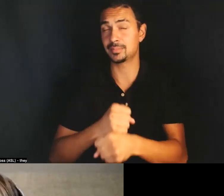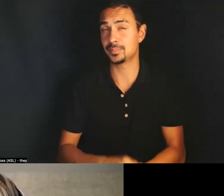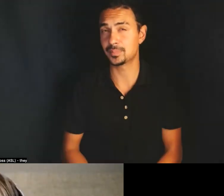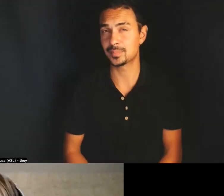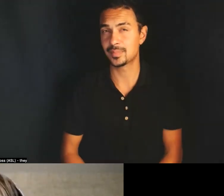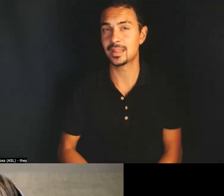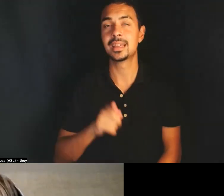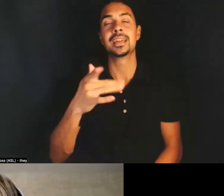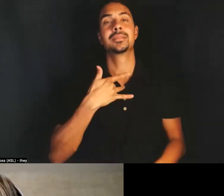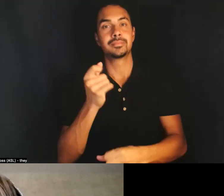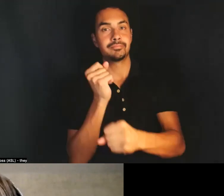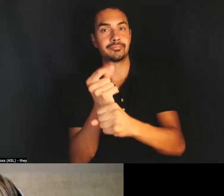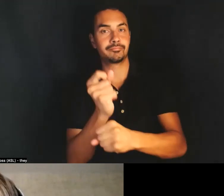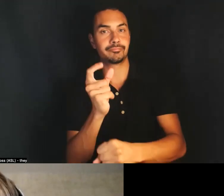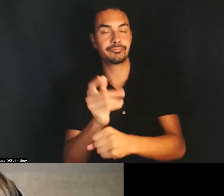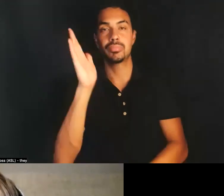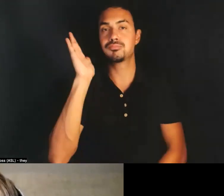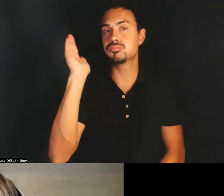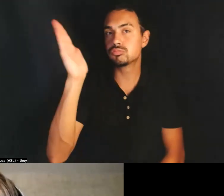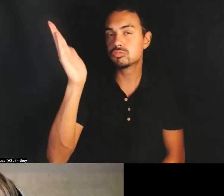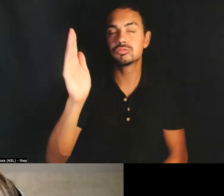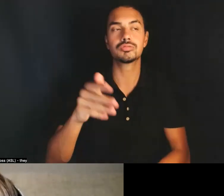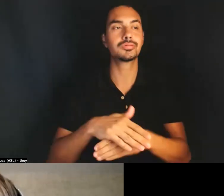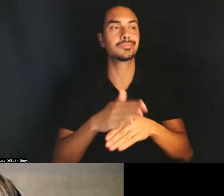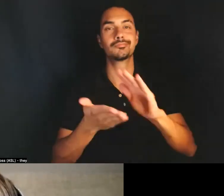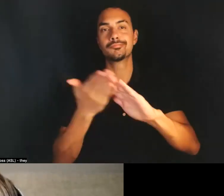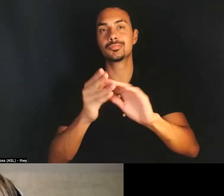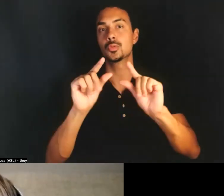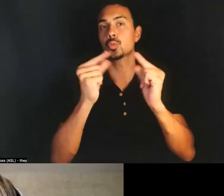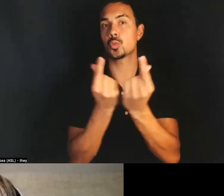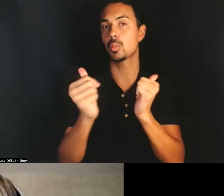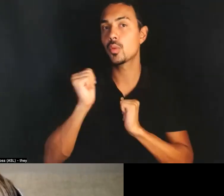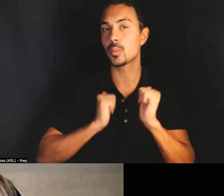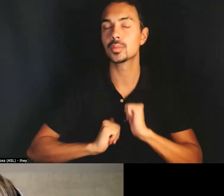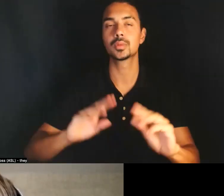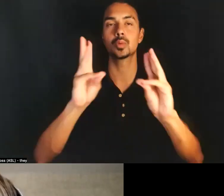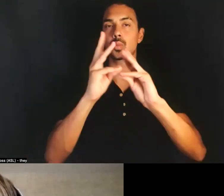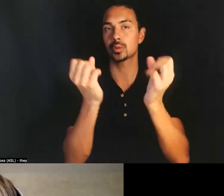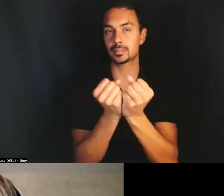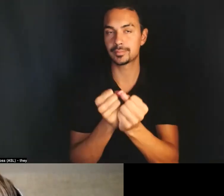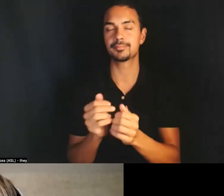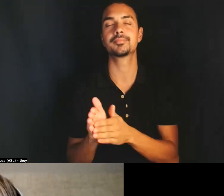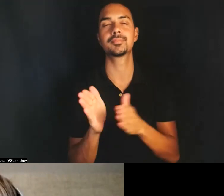Talusan trained for several years at the Merce Cunningham and Trisha Brown studios, and was a working board member